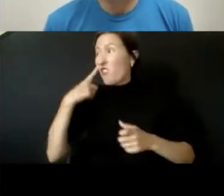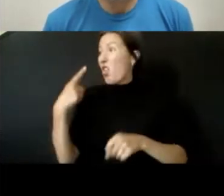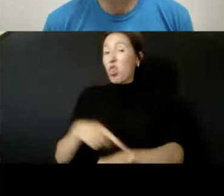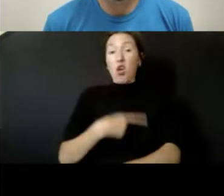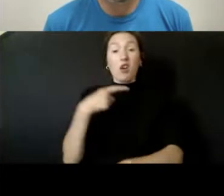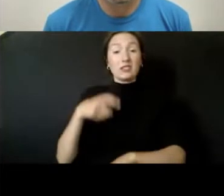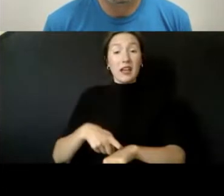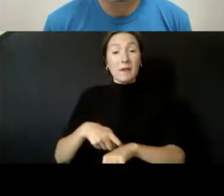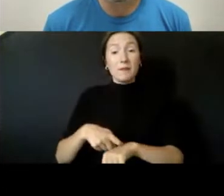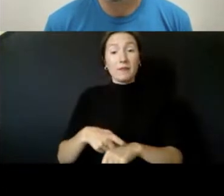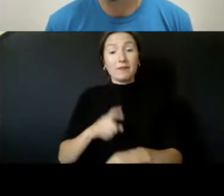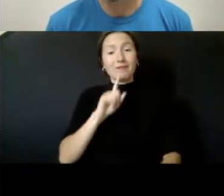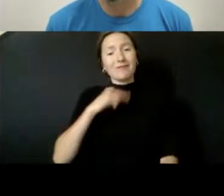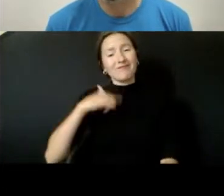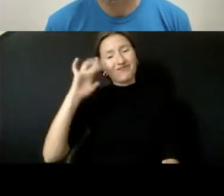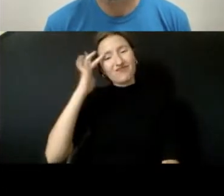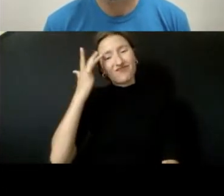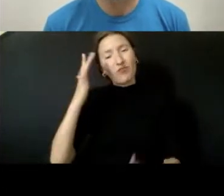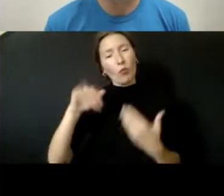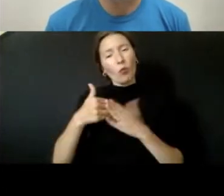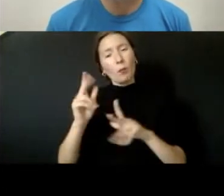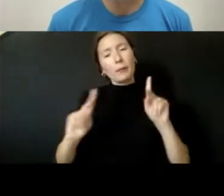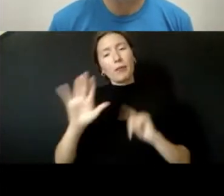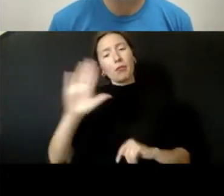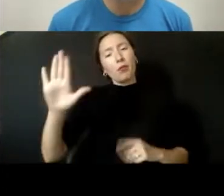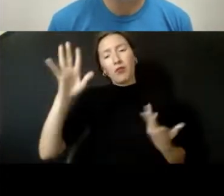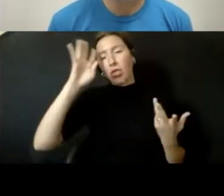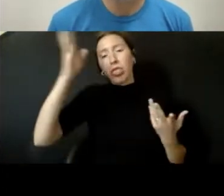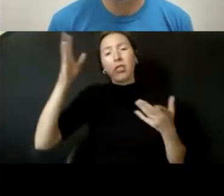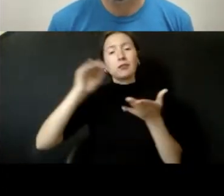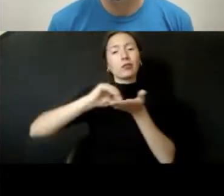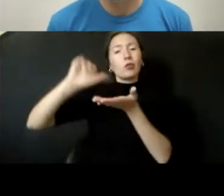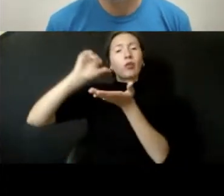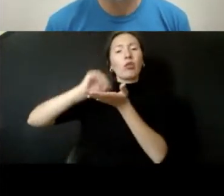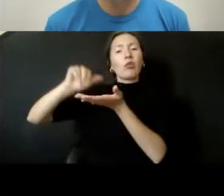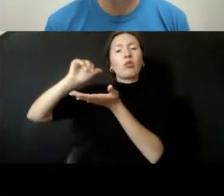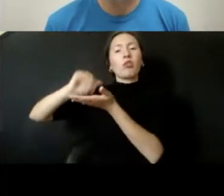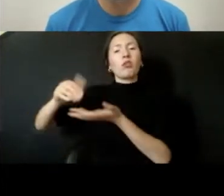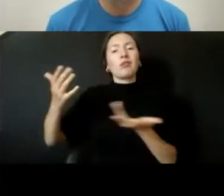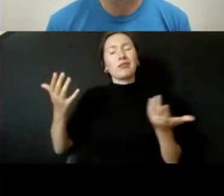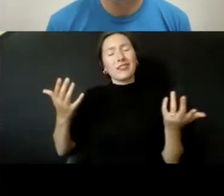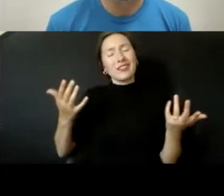of tired of the excuses um so there is a lot of things that we hear i'm gonna go through a couple